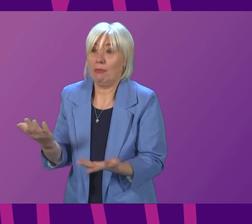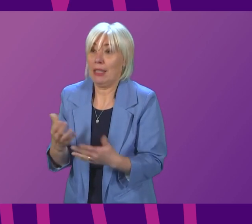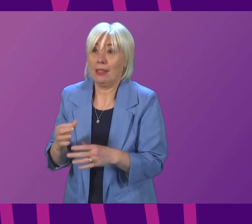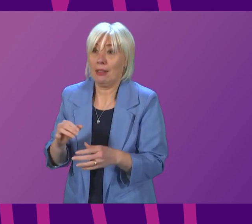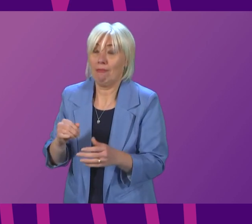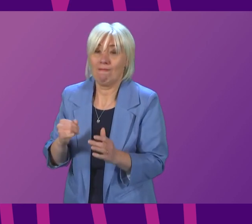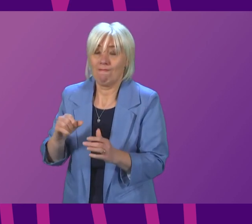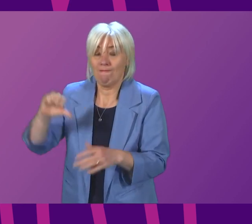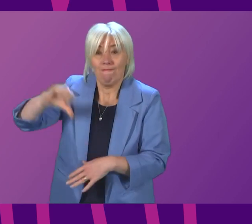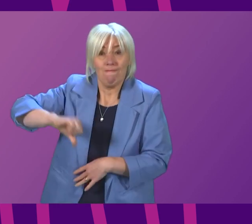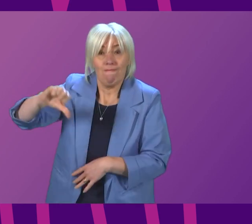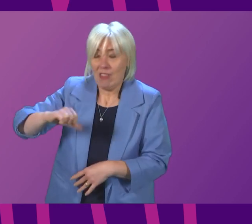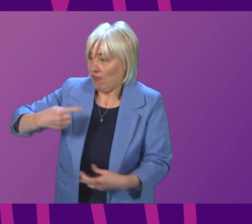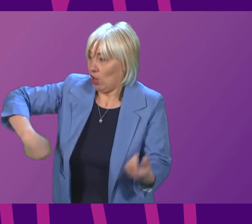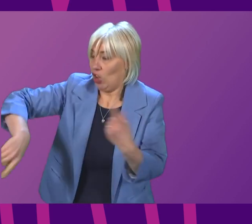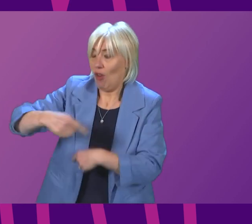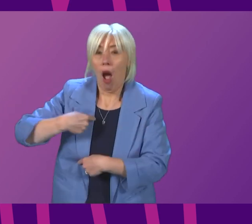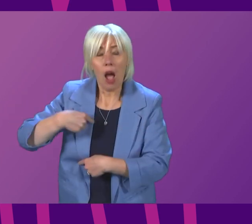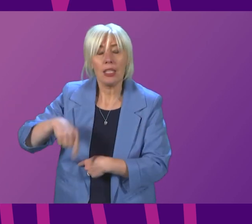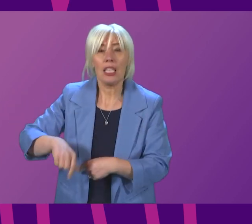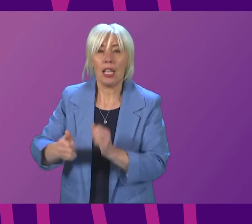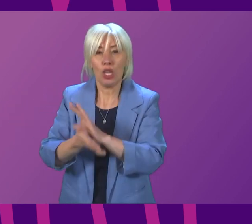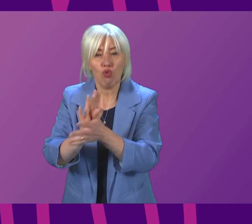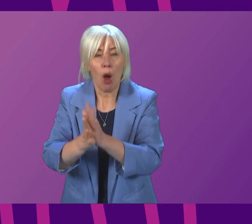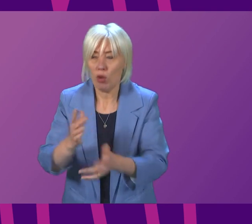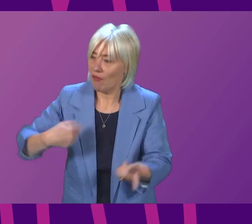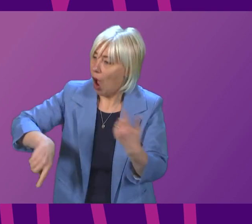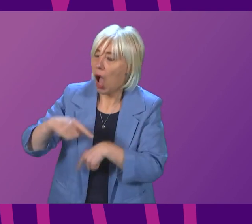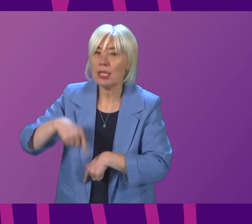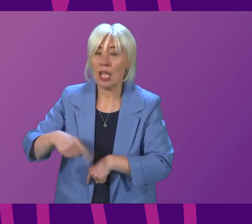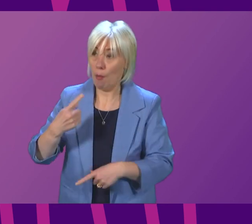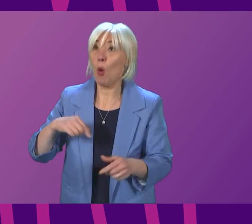For our part, the Scottish Government will seek to do everything we can to support businesses through that.